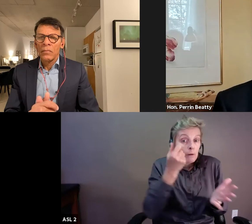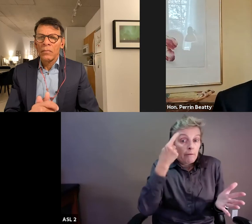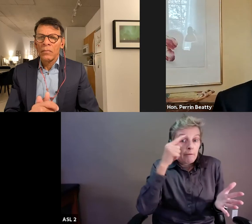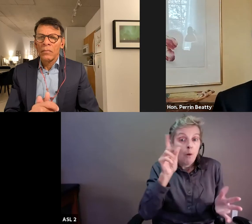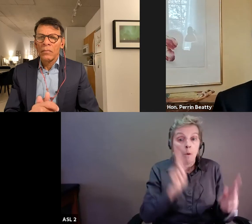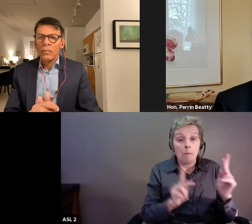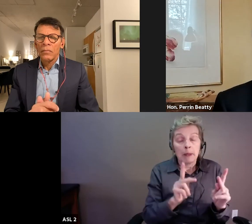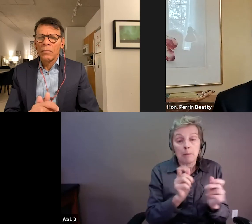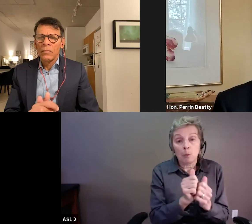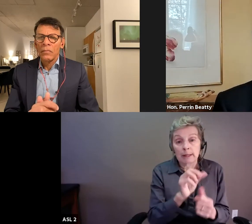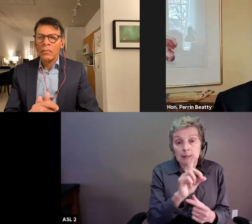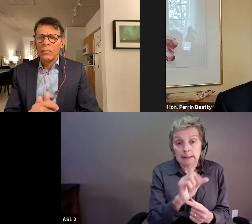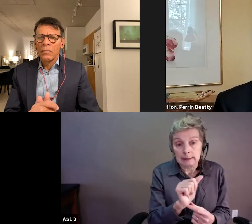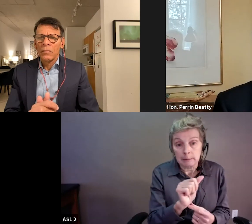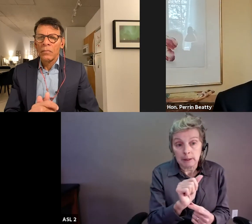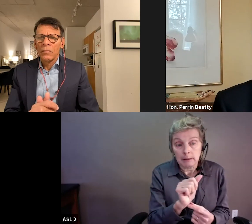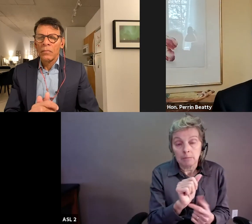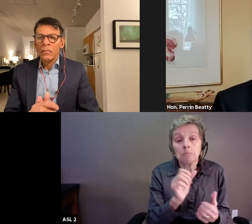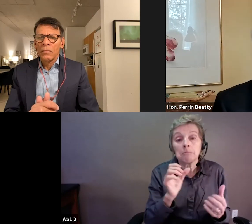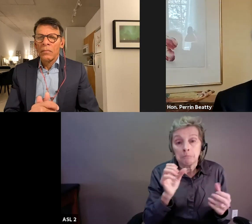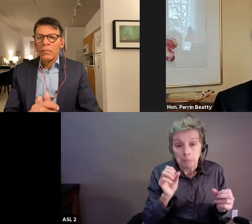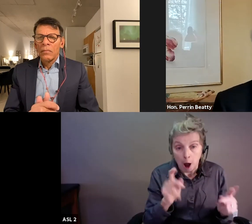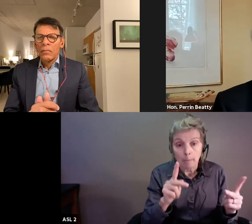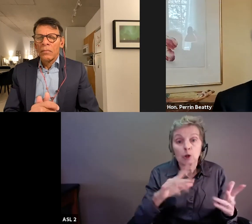This is an opportunity for us. So, as I see it. But we need to get a better sense,